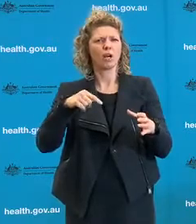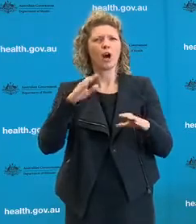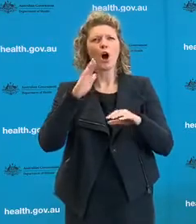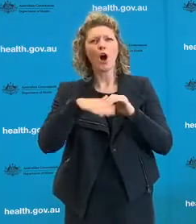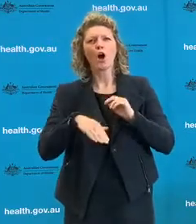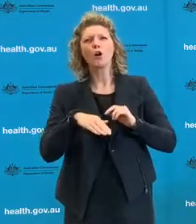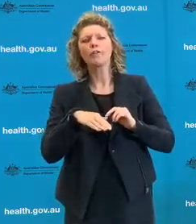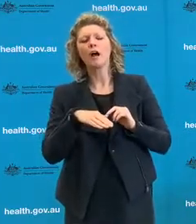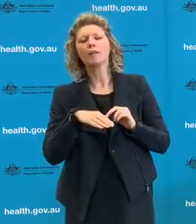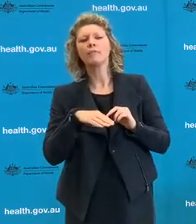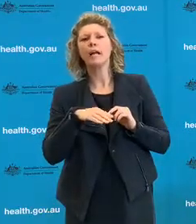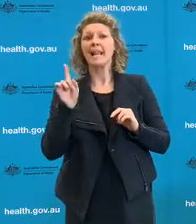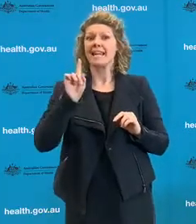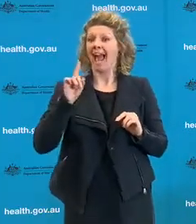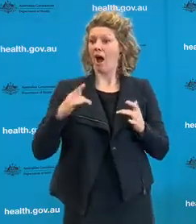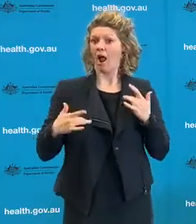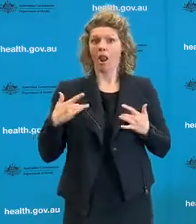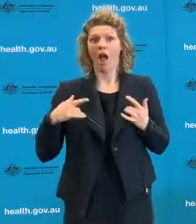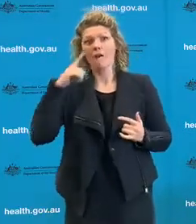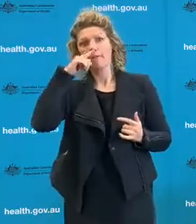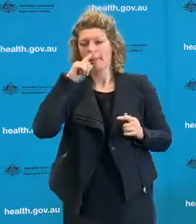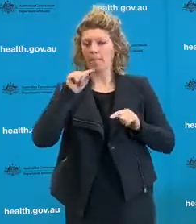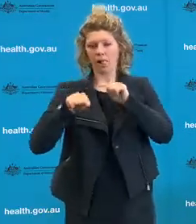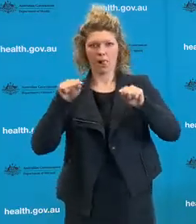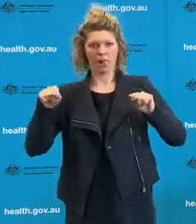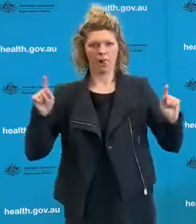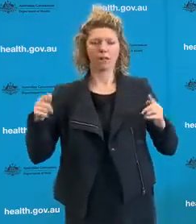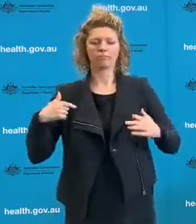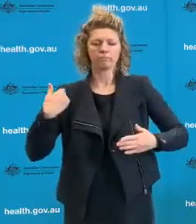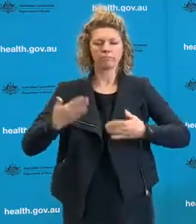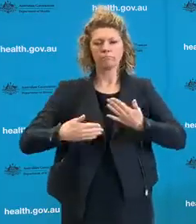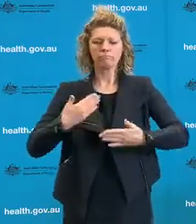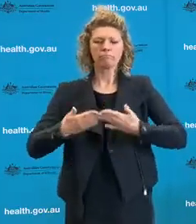to lifestyle which would maintain or improve the average person's immune